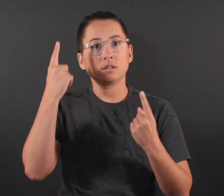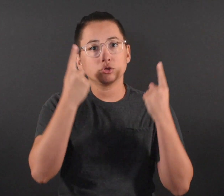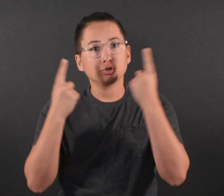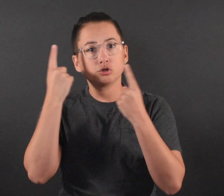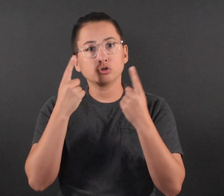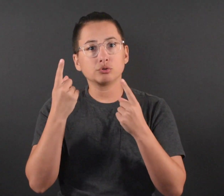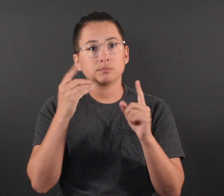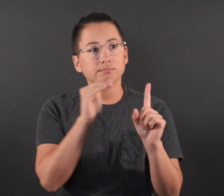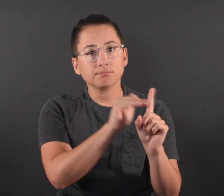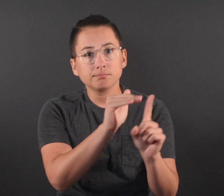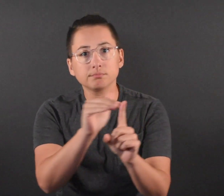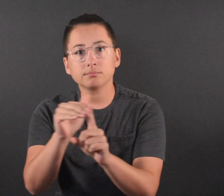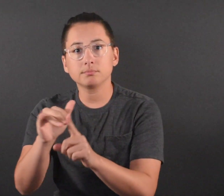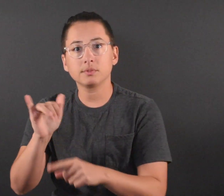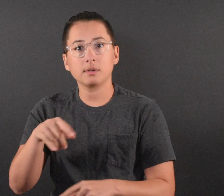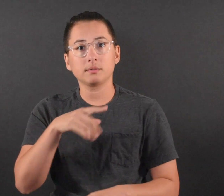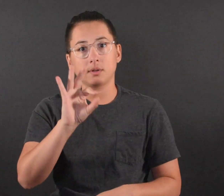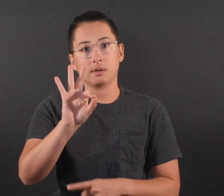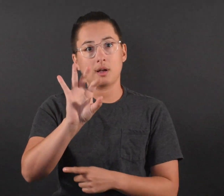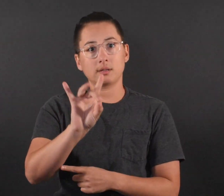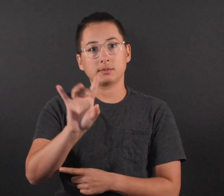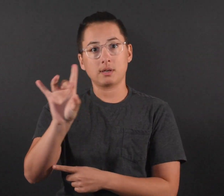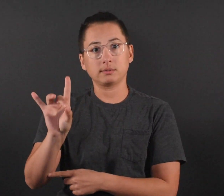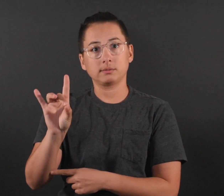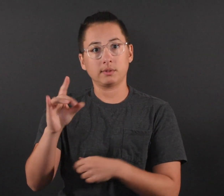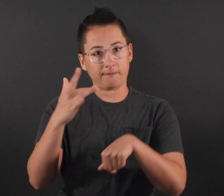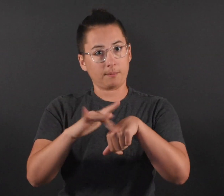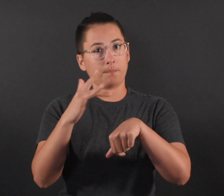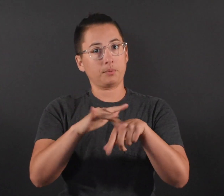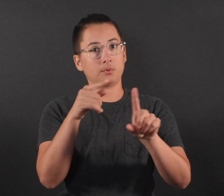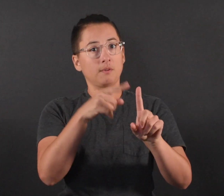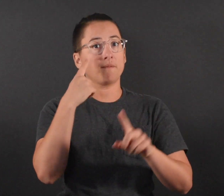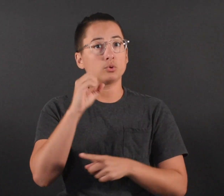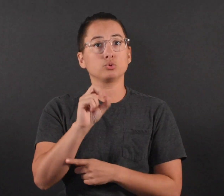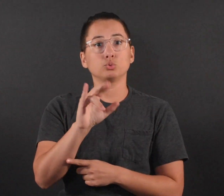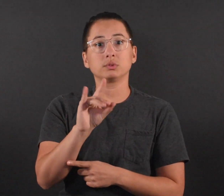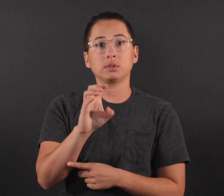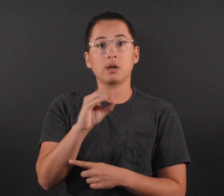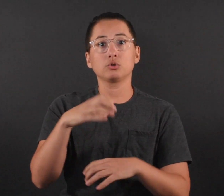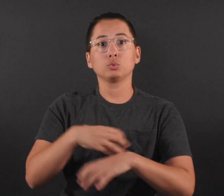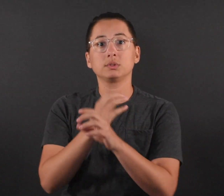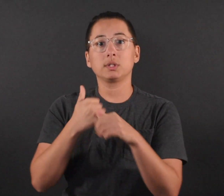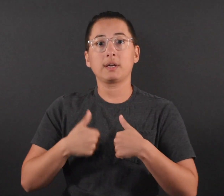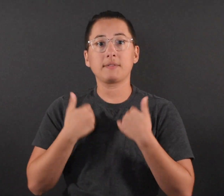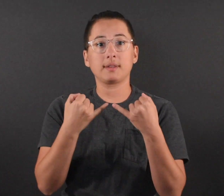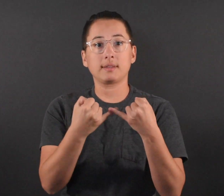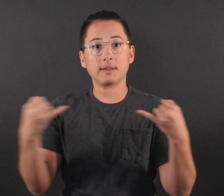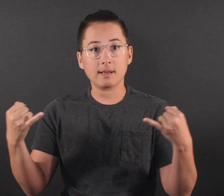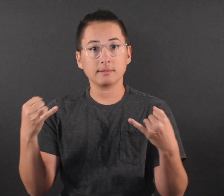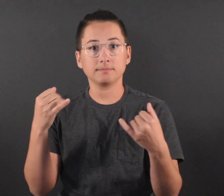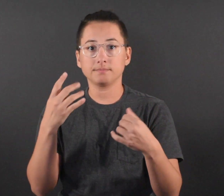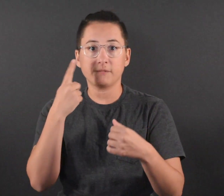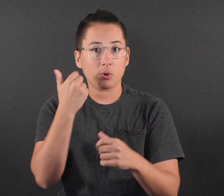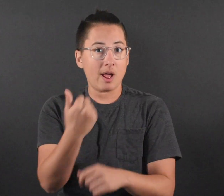Suicide & Crisis Lifeline is available for anyone in need of crisis or mental health support.”